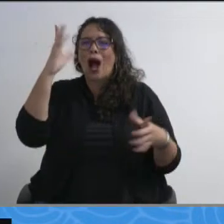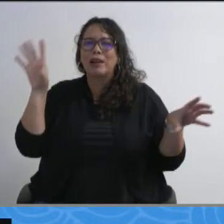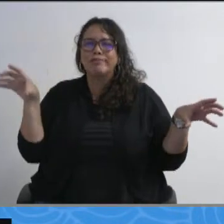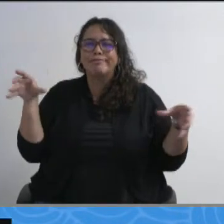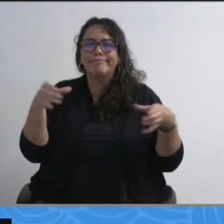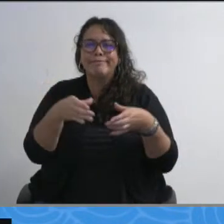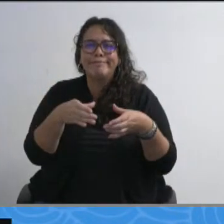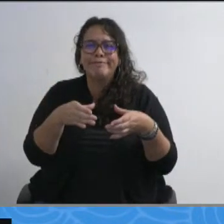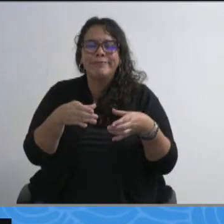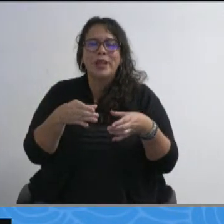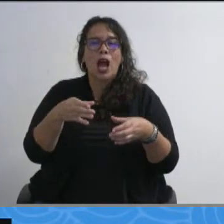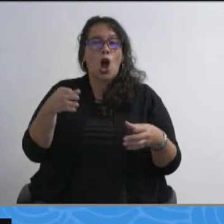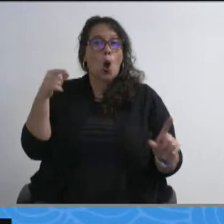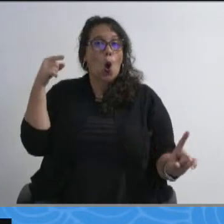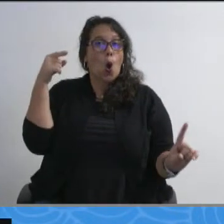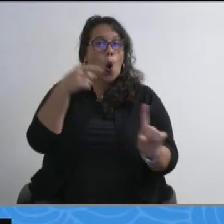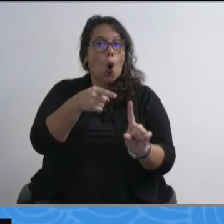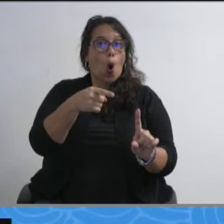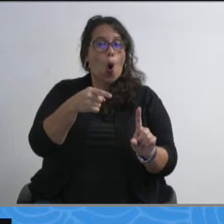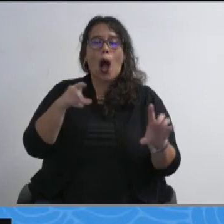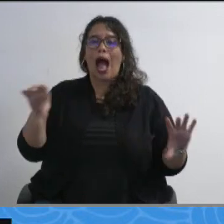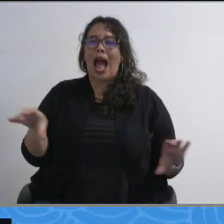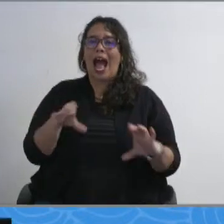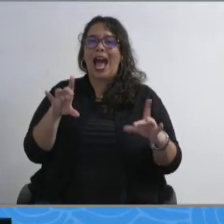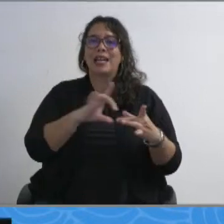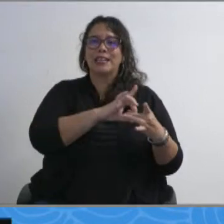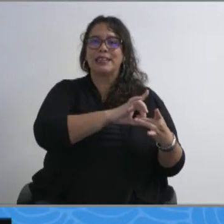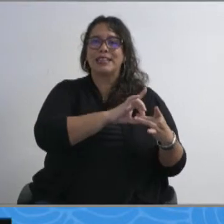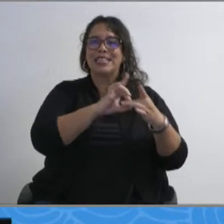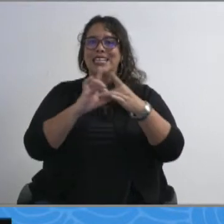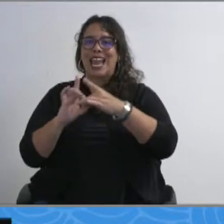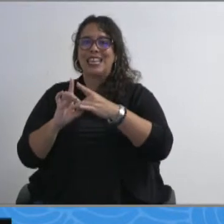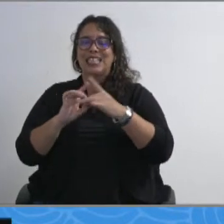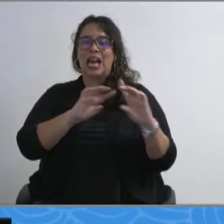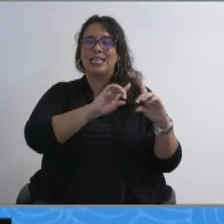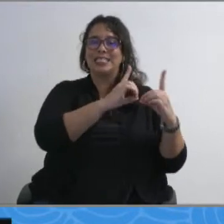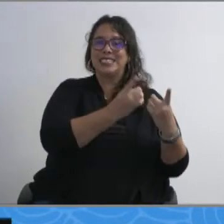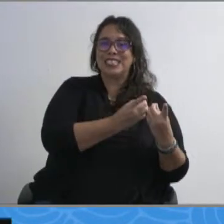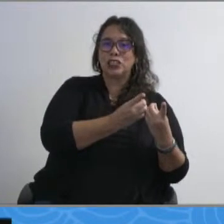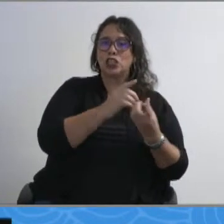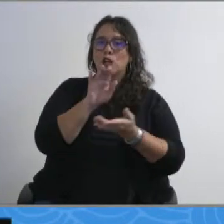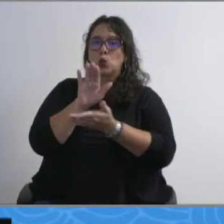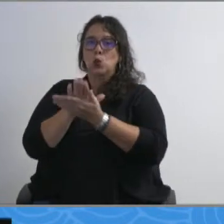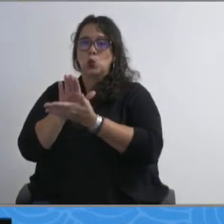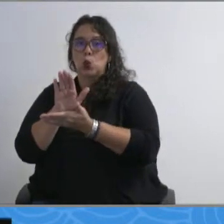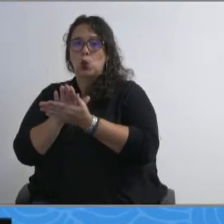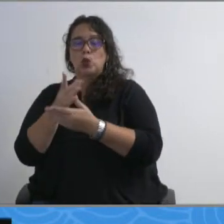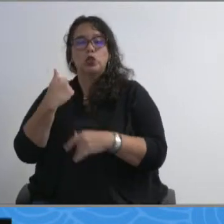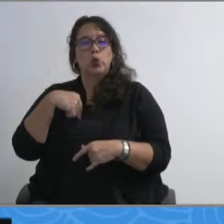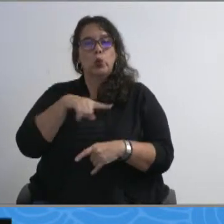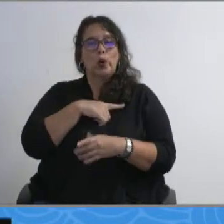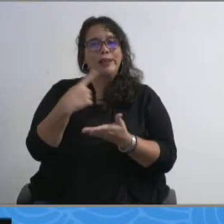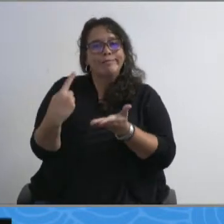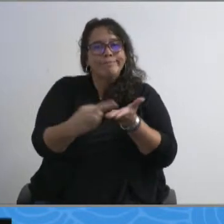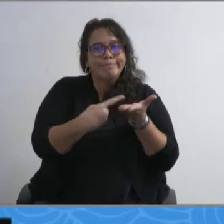Well, our main goals are to act as a liaison between the district and the schools. And so, we discuss specifically Title I,